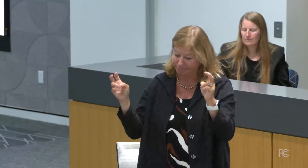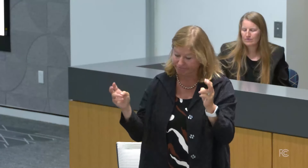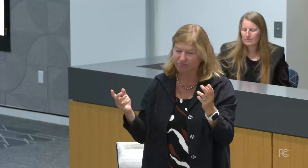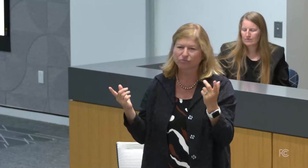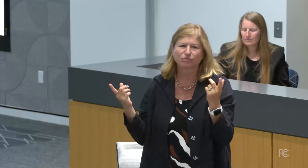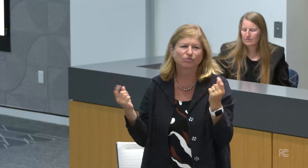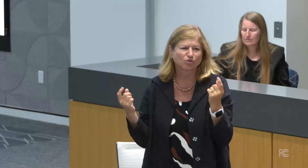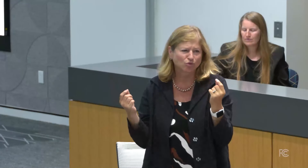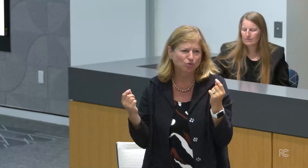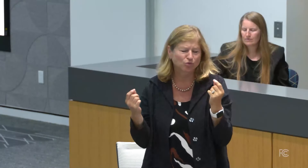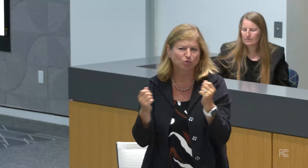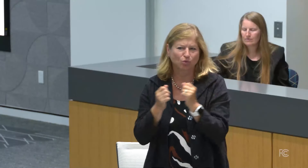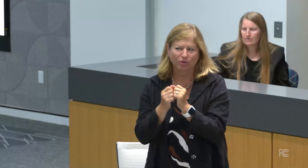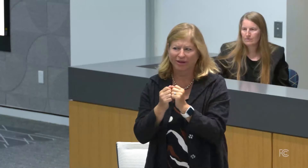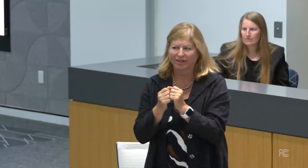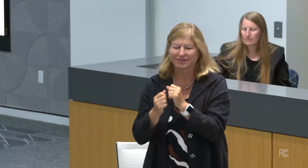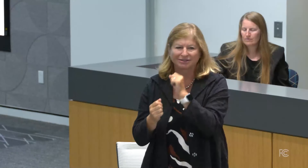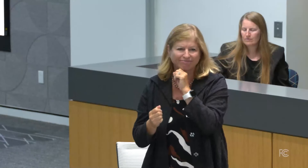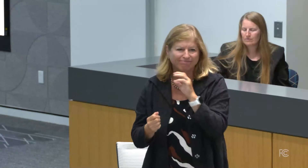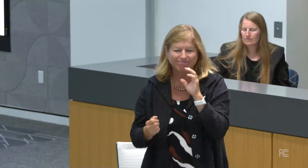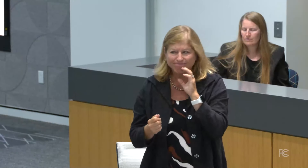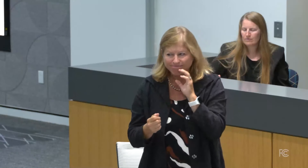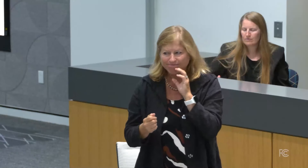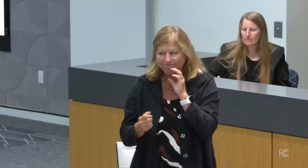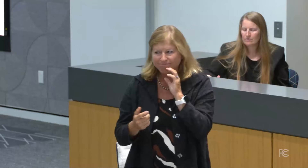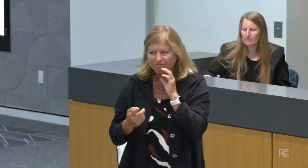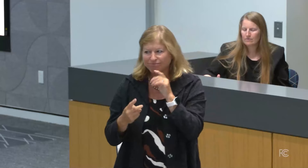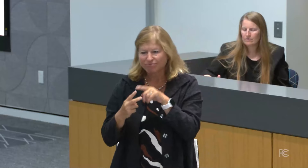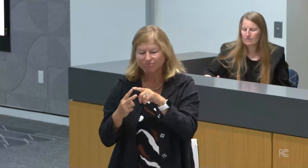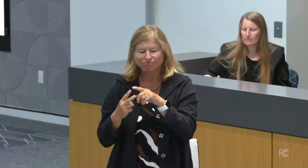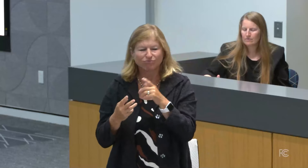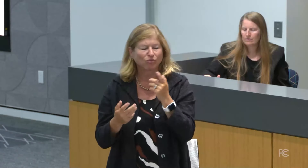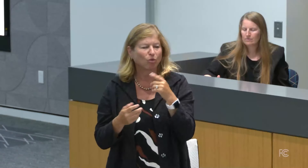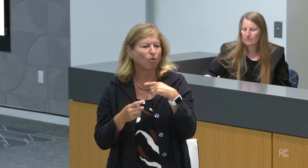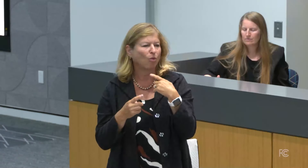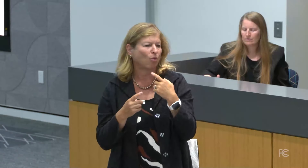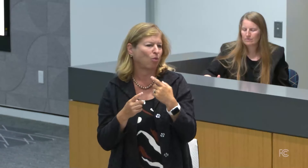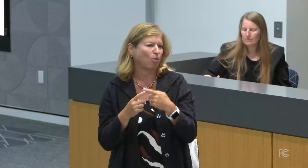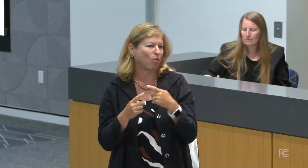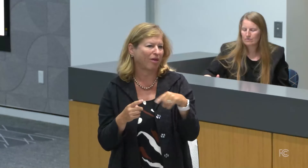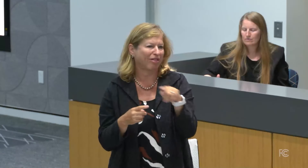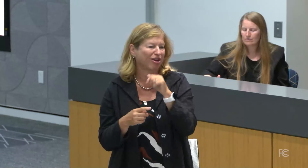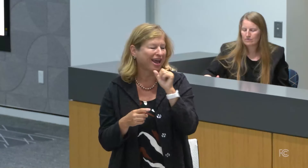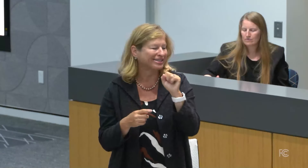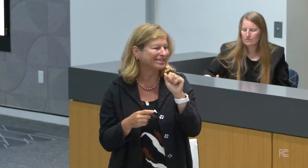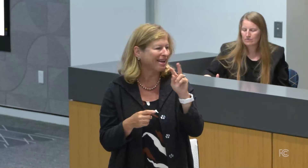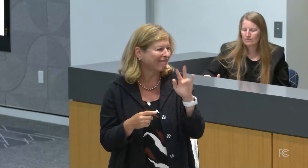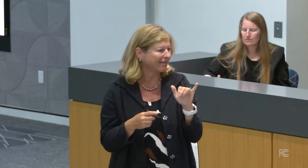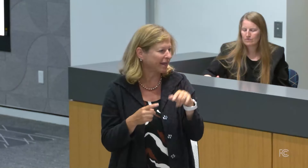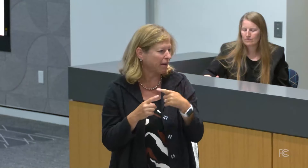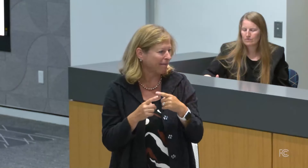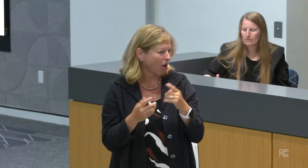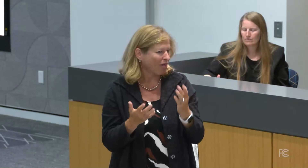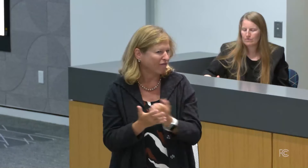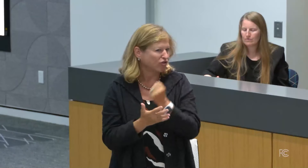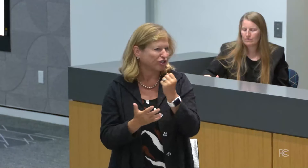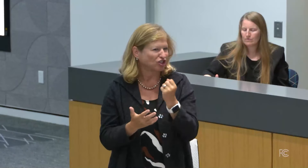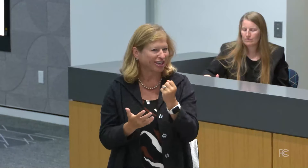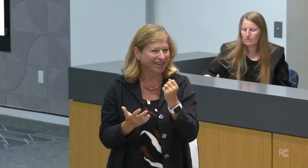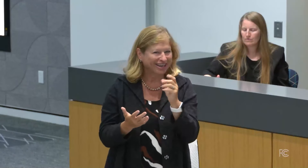WITH THE ONLINE QUESTION WE HAVE RECEIVED. WE HAVE RECEIVED ONE